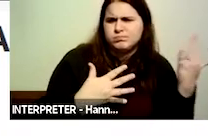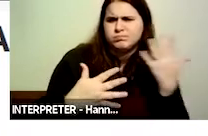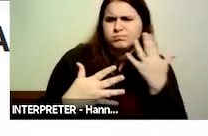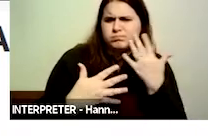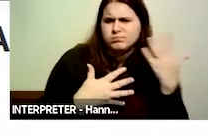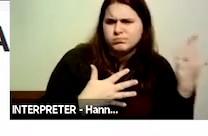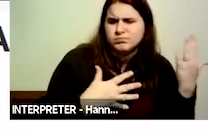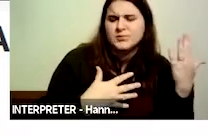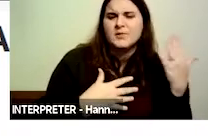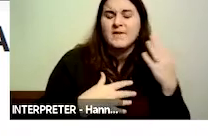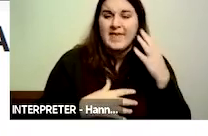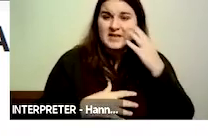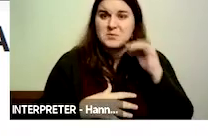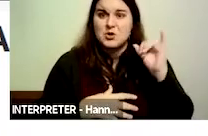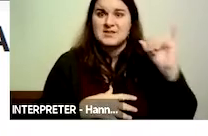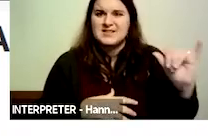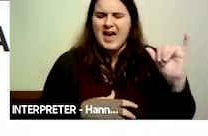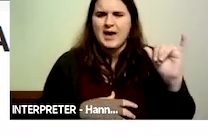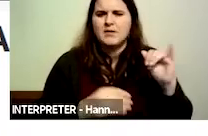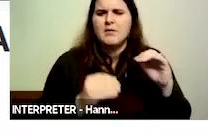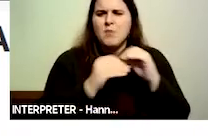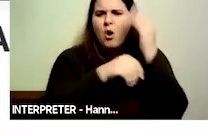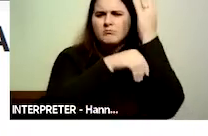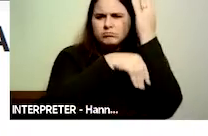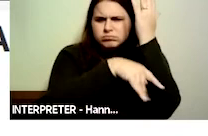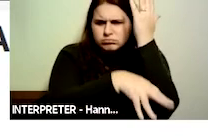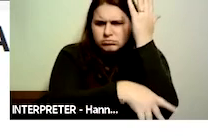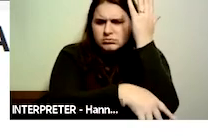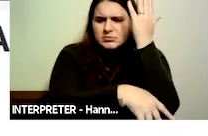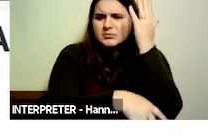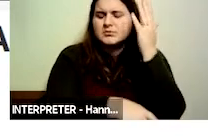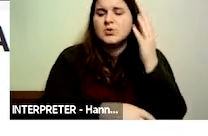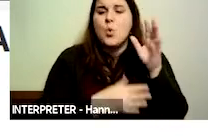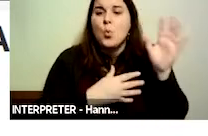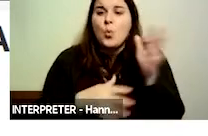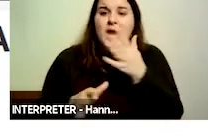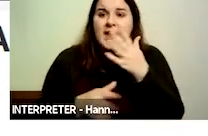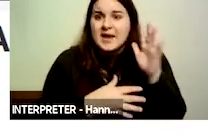wins. So as winds blow against a tree from whatever direction the tree develops roots.